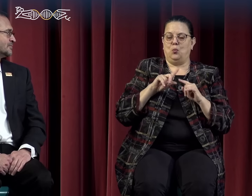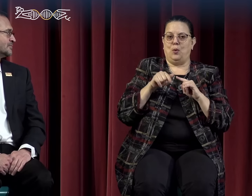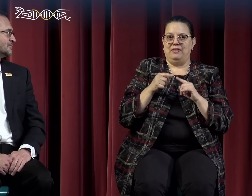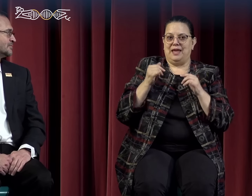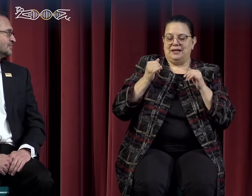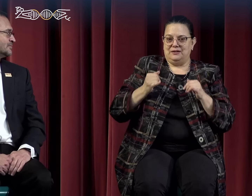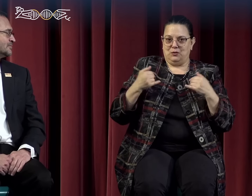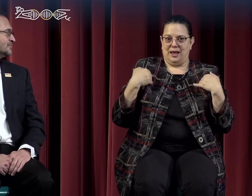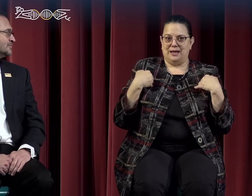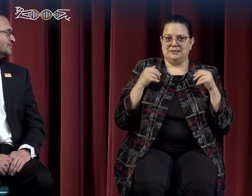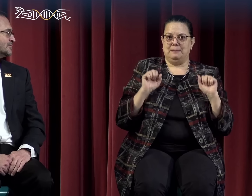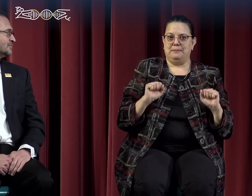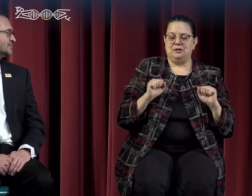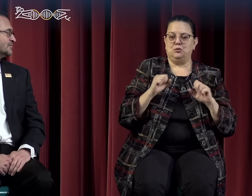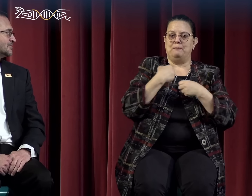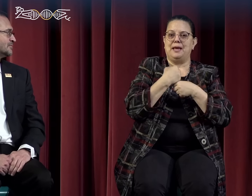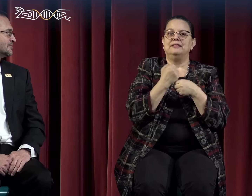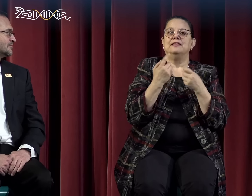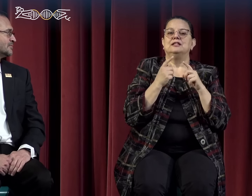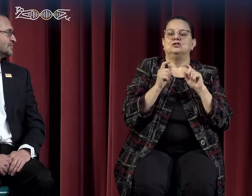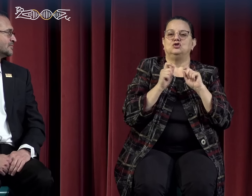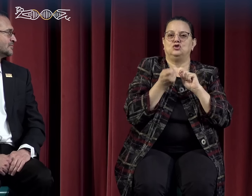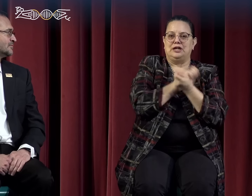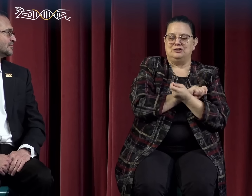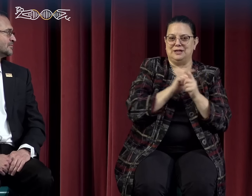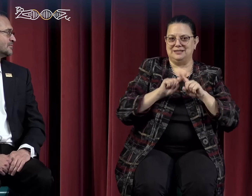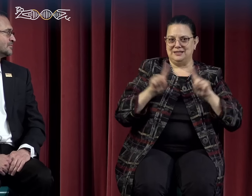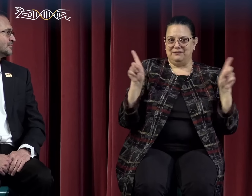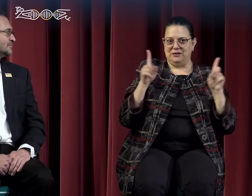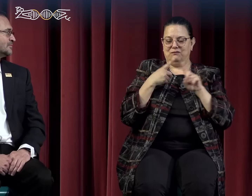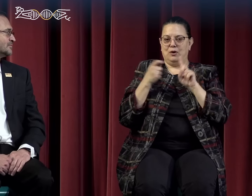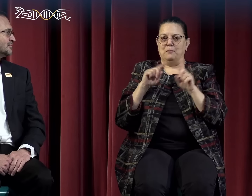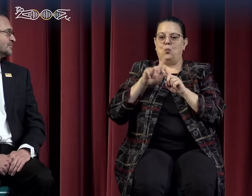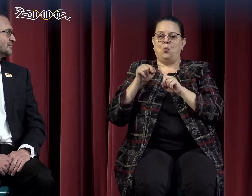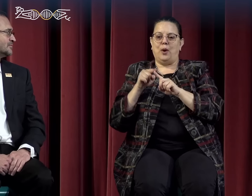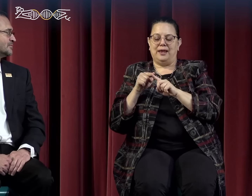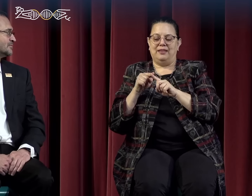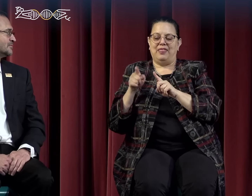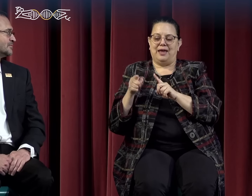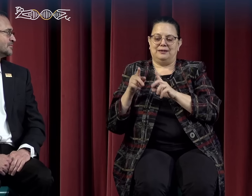be able to choose when those changes happen and is it before they become